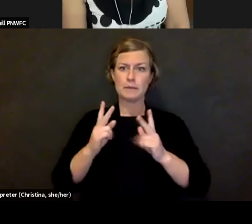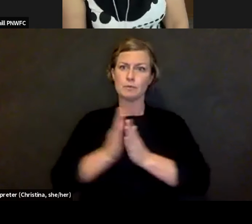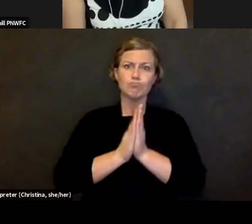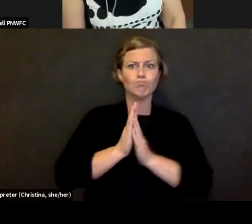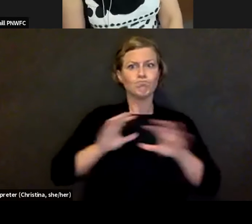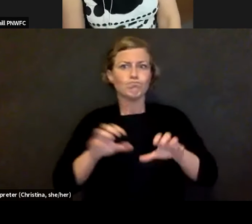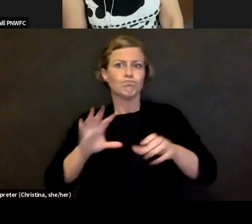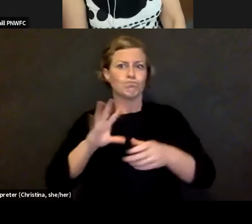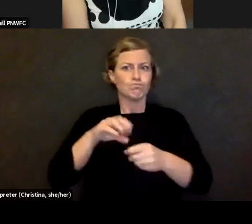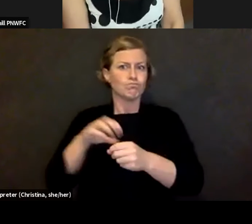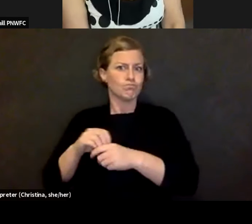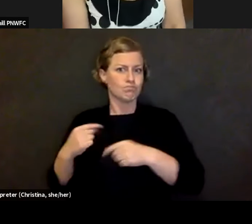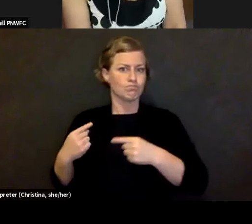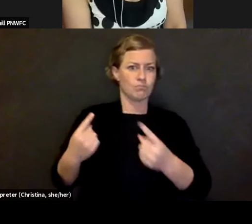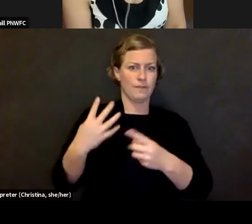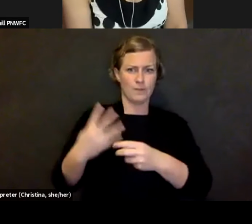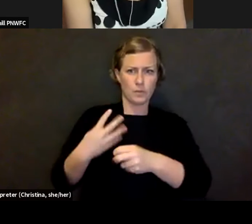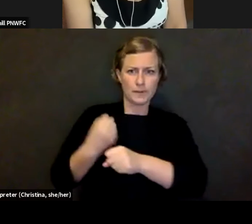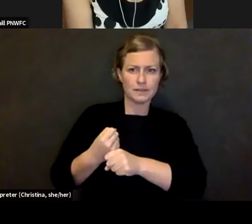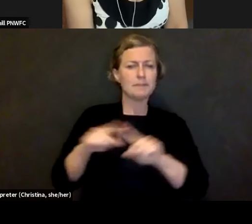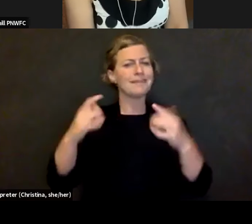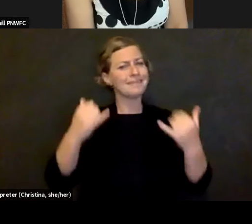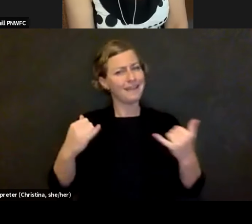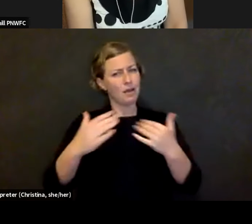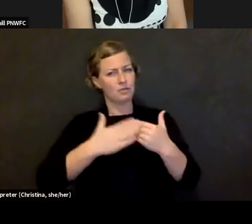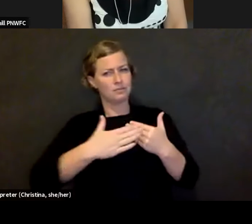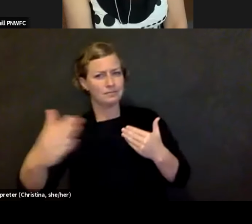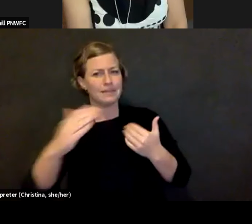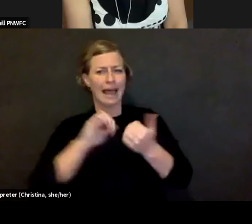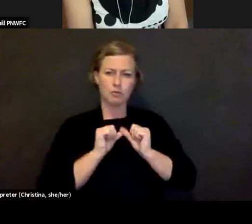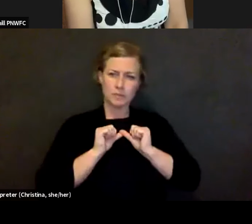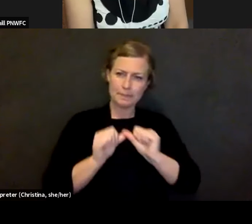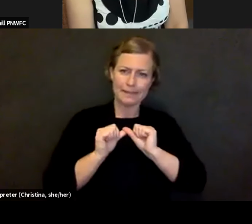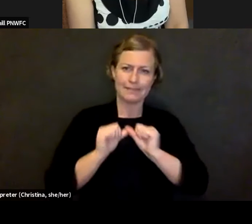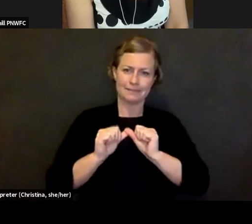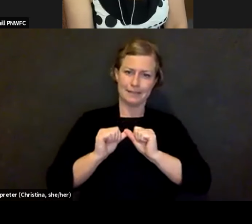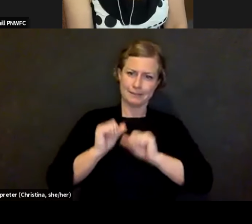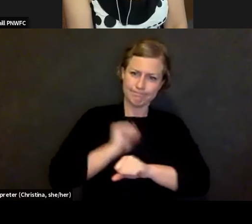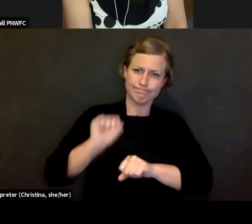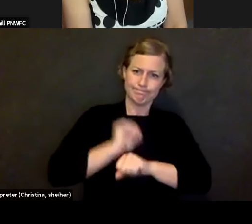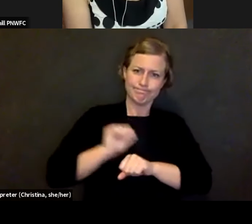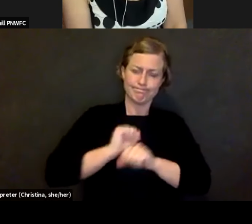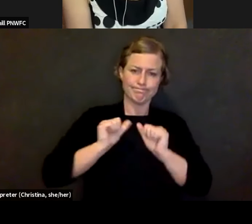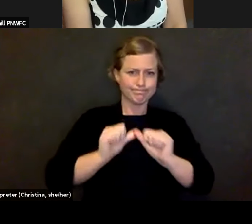four years and I'm wondering how we maintain the momentum, especially in